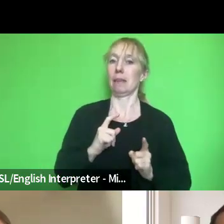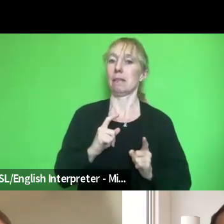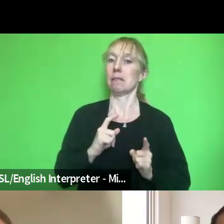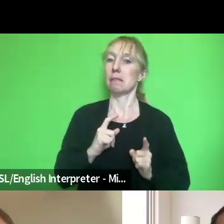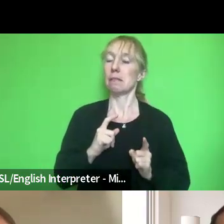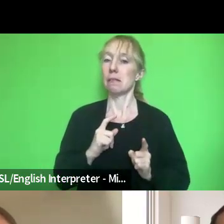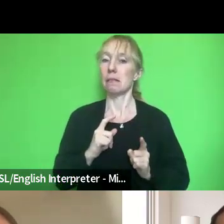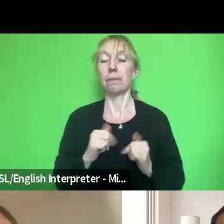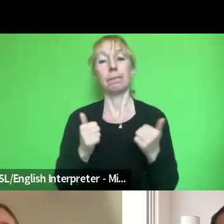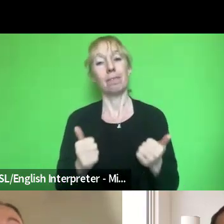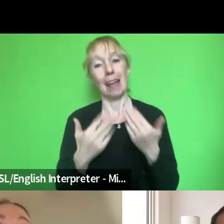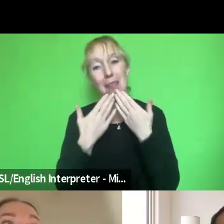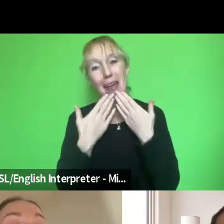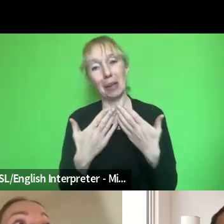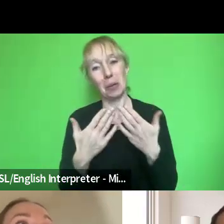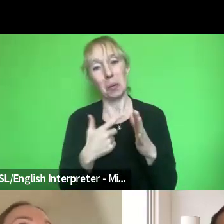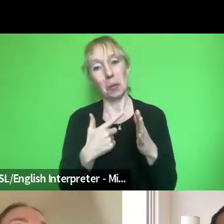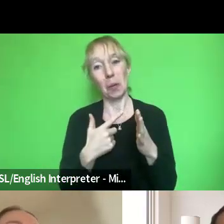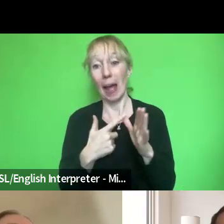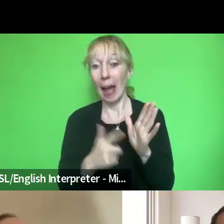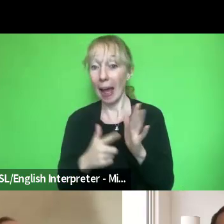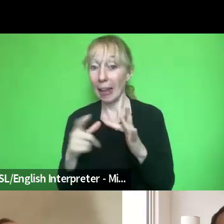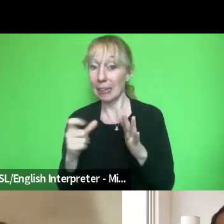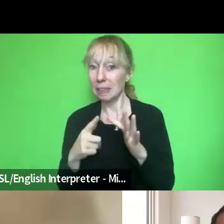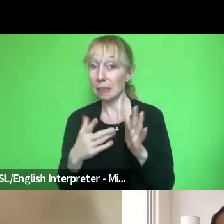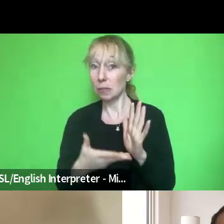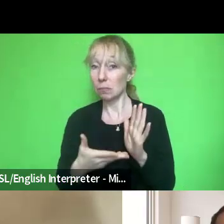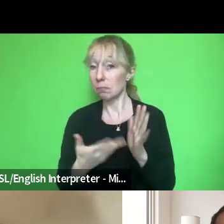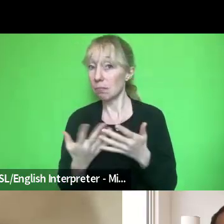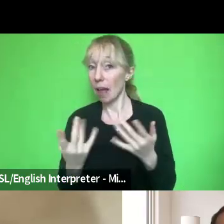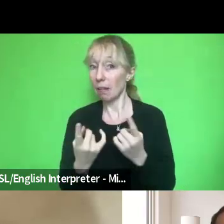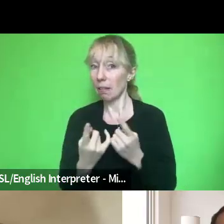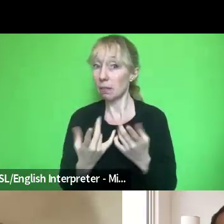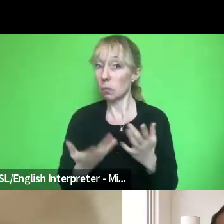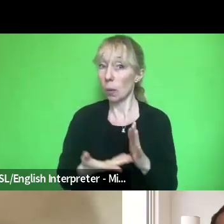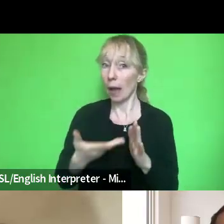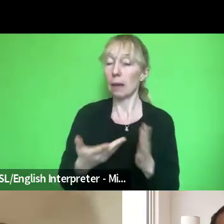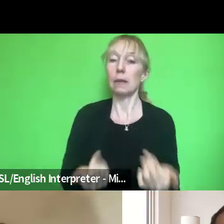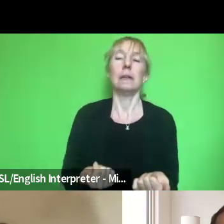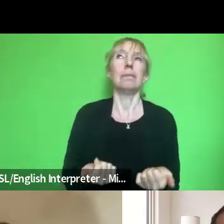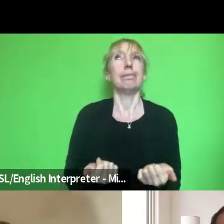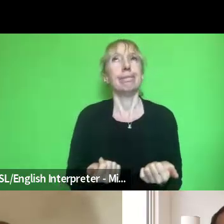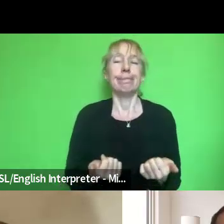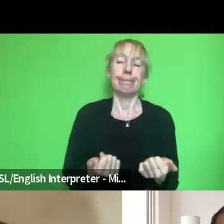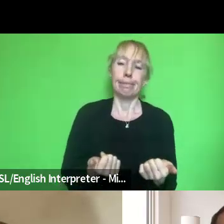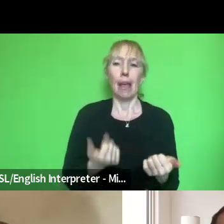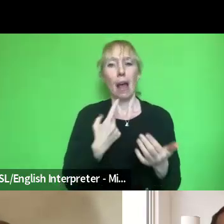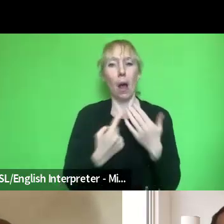Amelia: Great. Thank you. Alice, did you want to add anything? Alice: It I mean, yeah, the only thing I was gonna add was this sort of a resilience